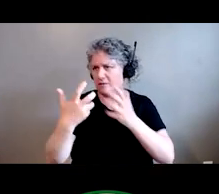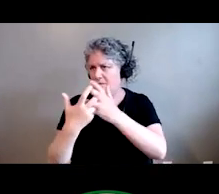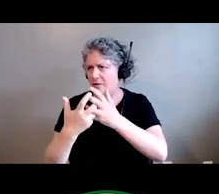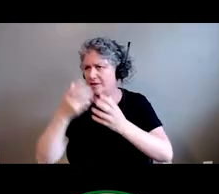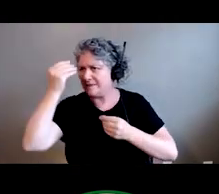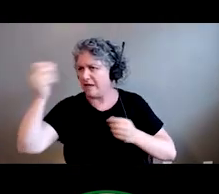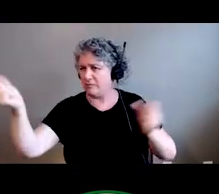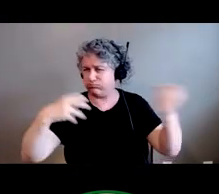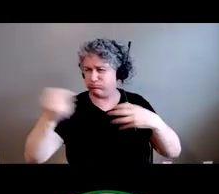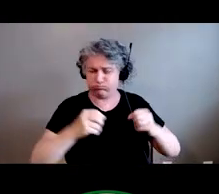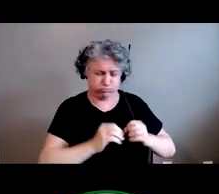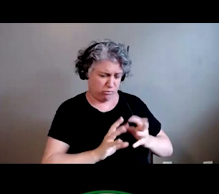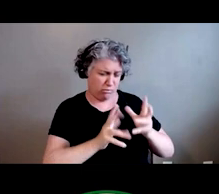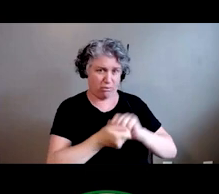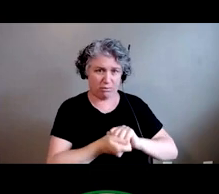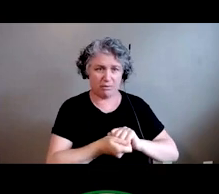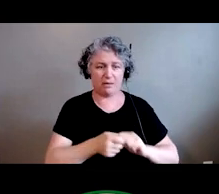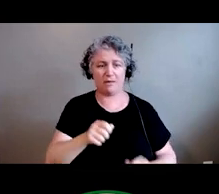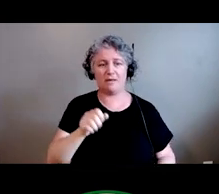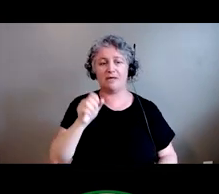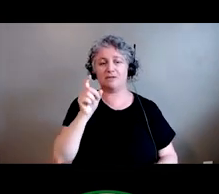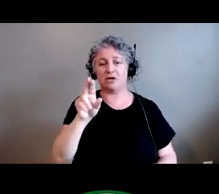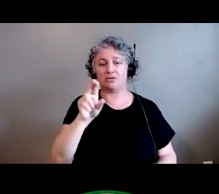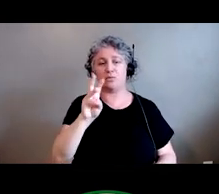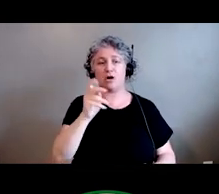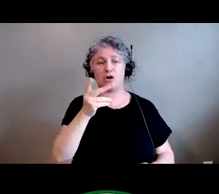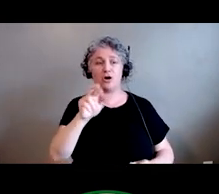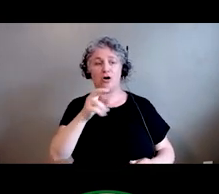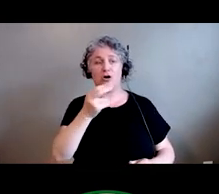Basically, the device that you see in the image on the screen of a gentleman sitting